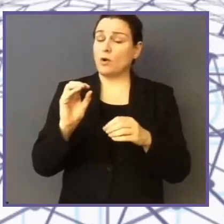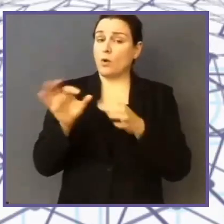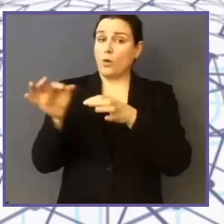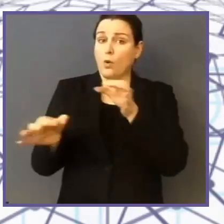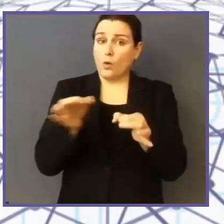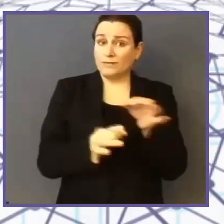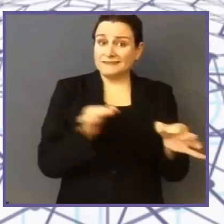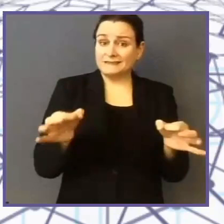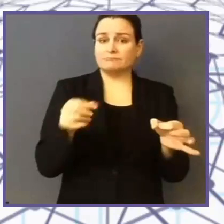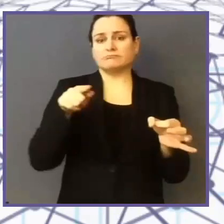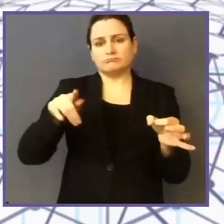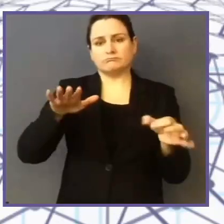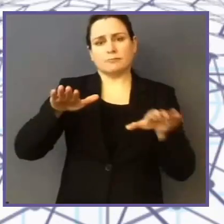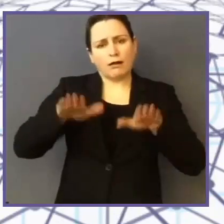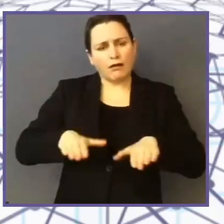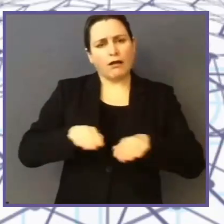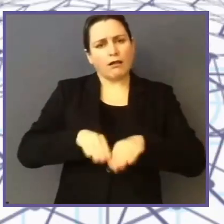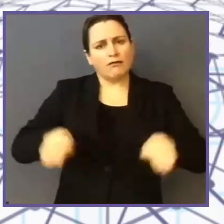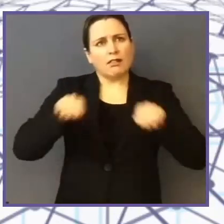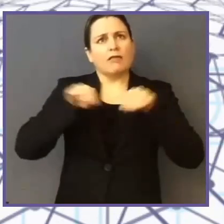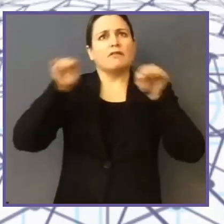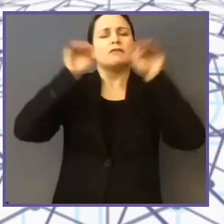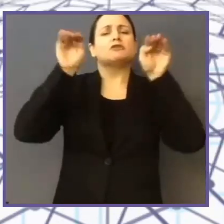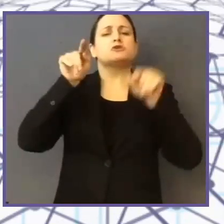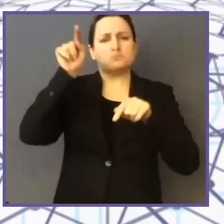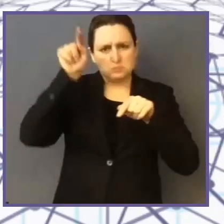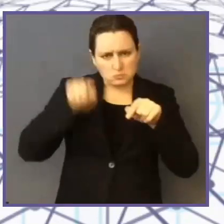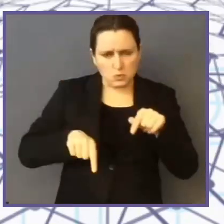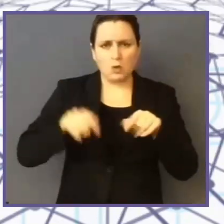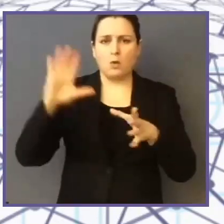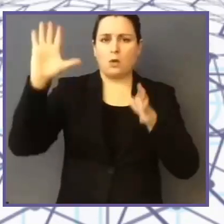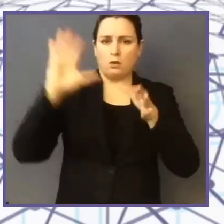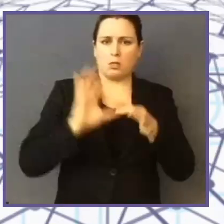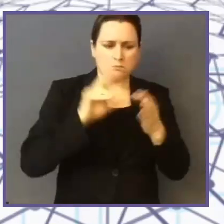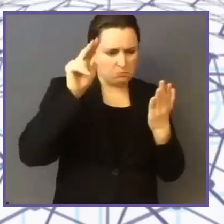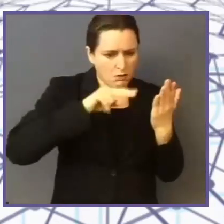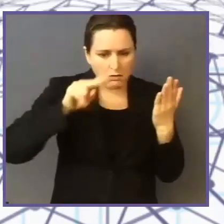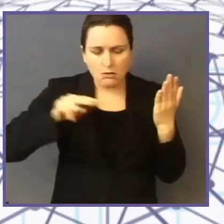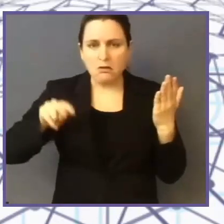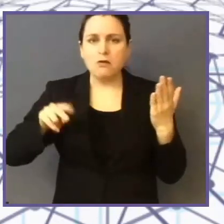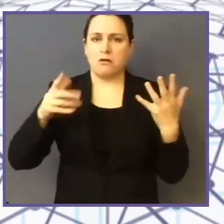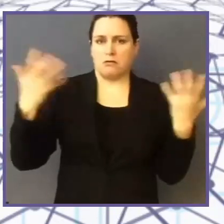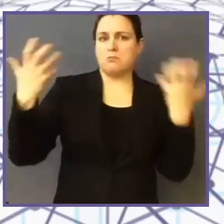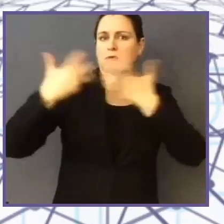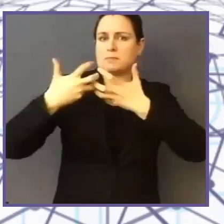At idle, we are further supporting this community of practice through our help desk, which has